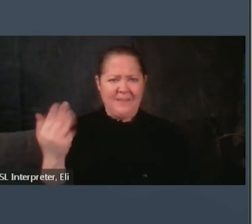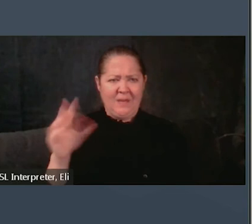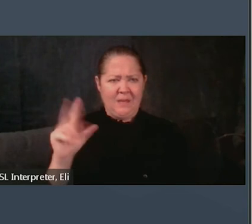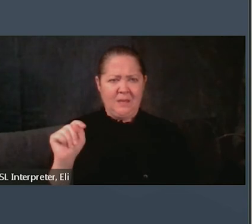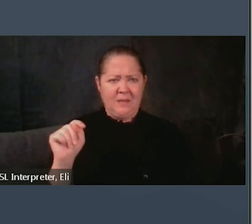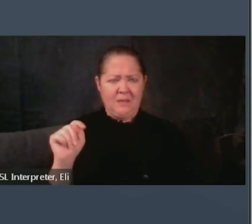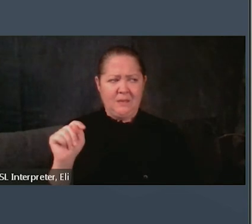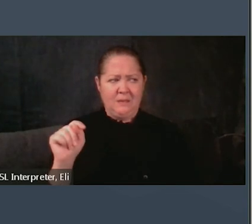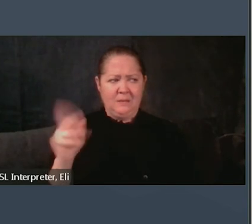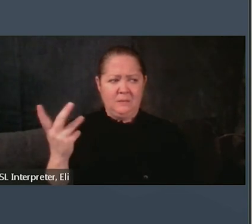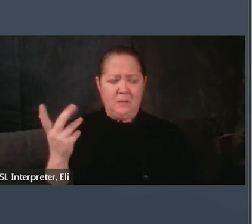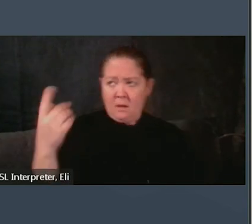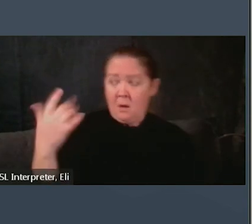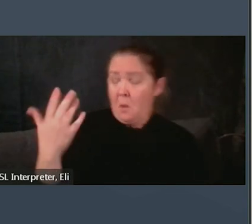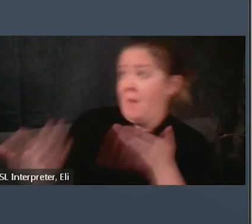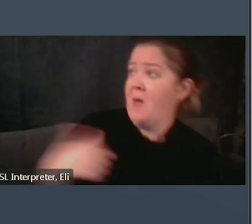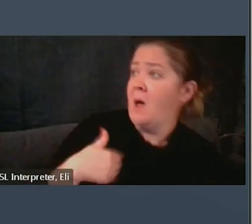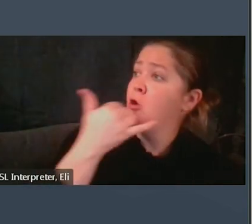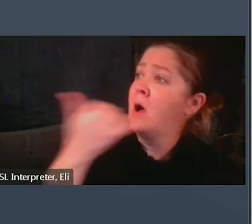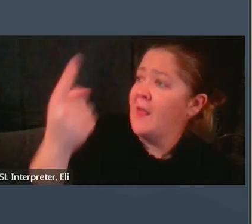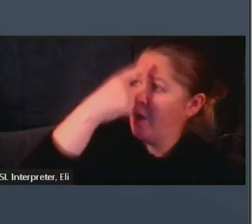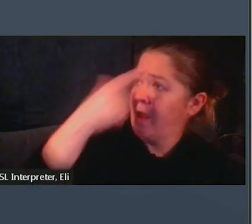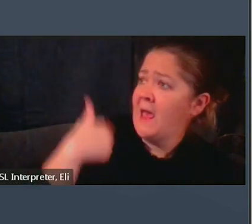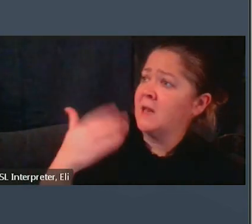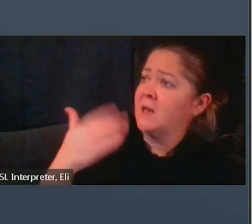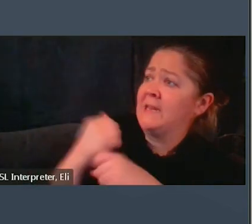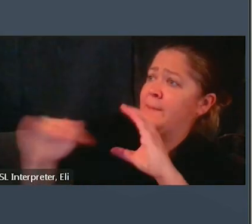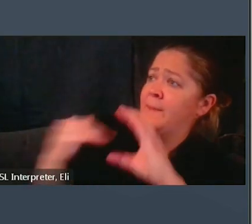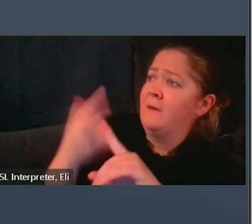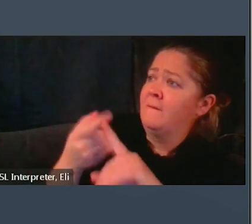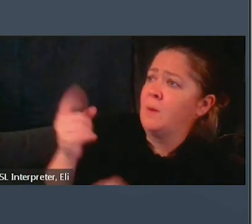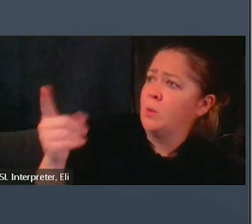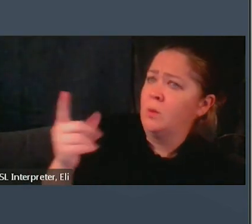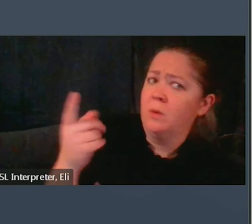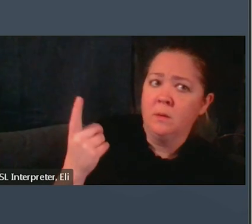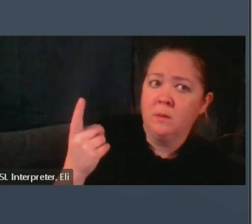I thought I had an email from you. Oh, you're welcome. Yeah. Okay. If you, if you consider that.